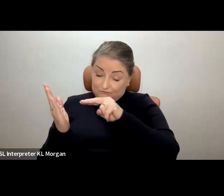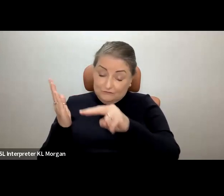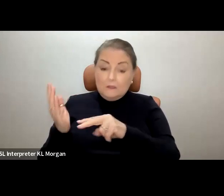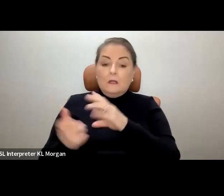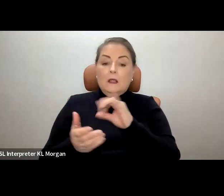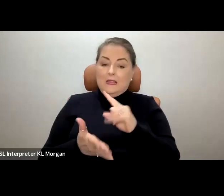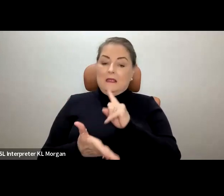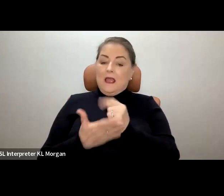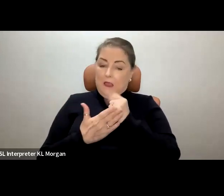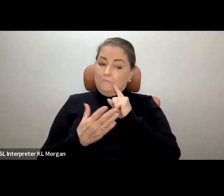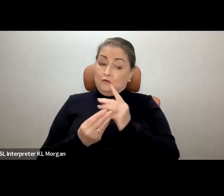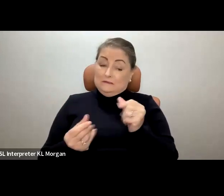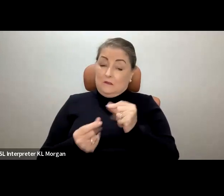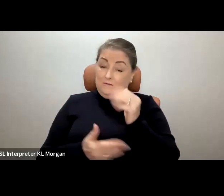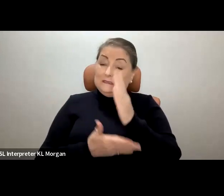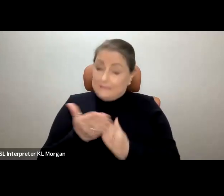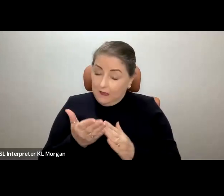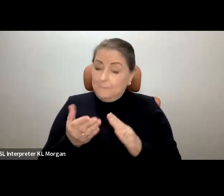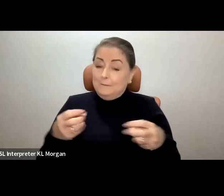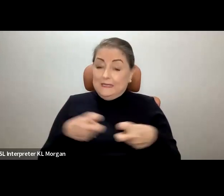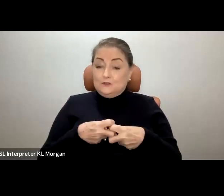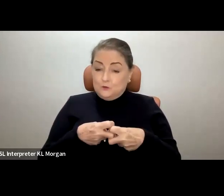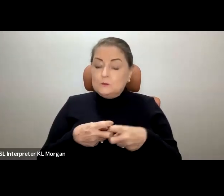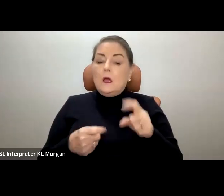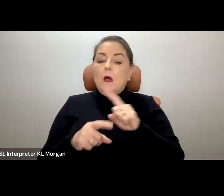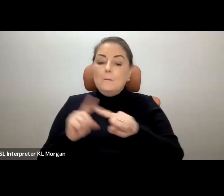resolving some of those issues. But until now, I've always taken